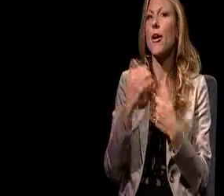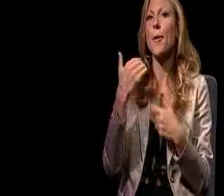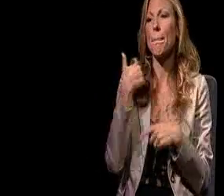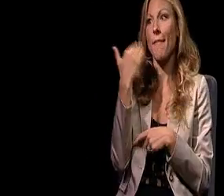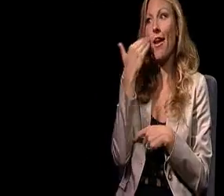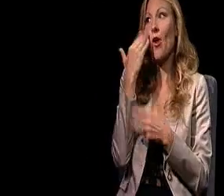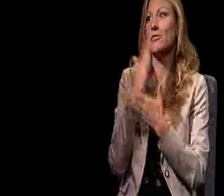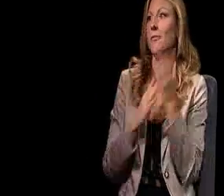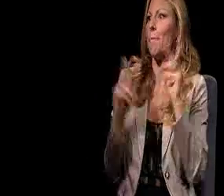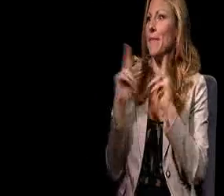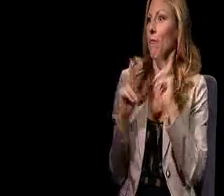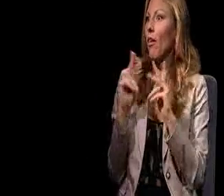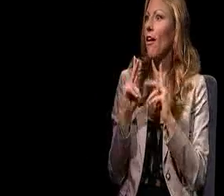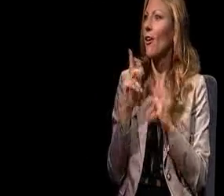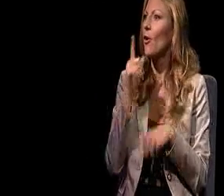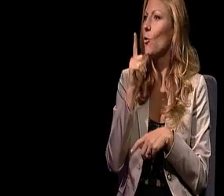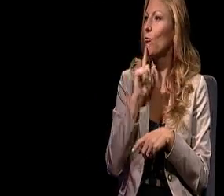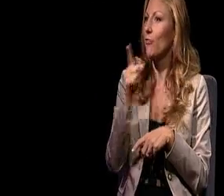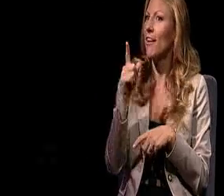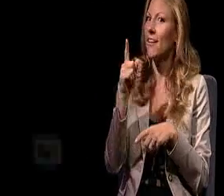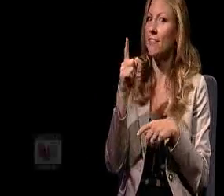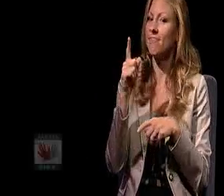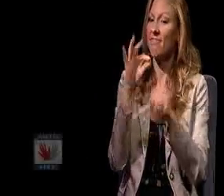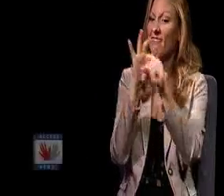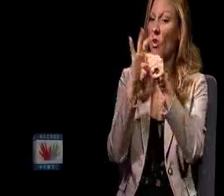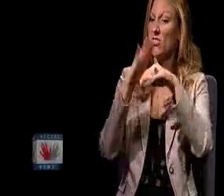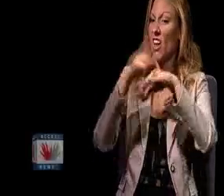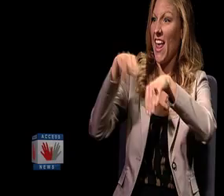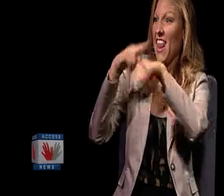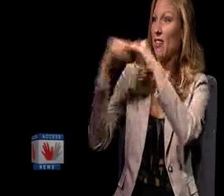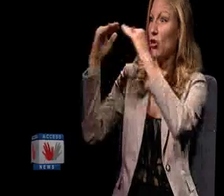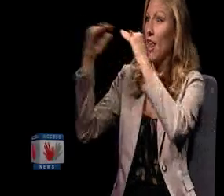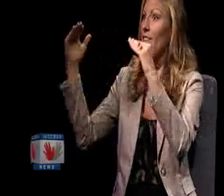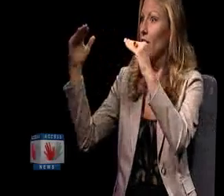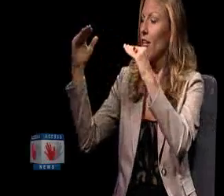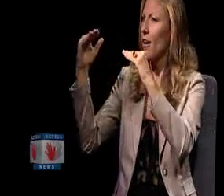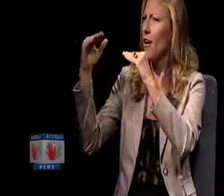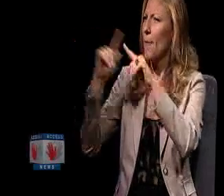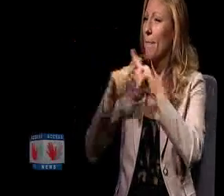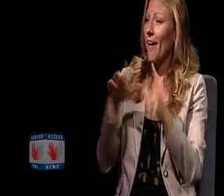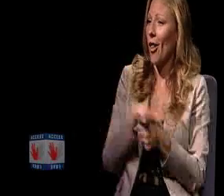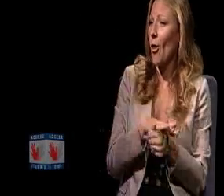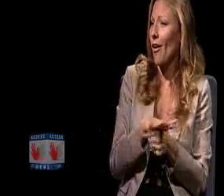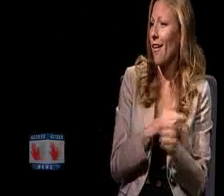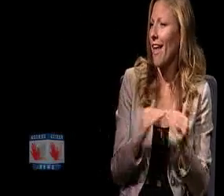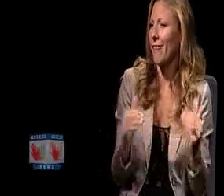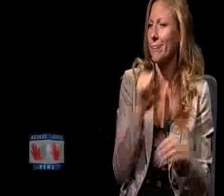Speaking of taking action, I know that there are people out there that will vote in the national election,